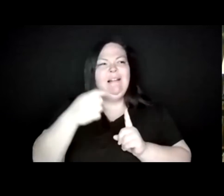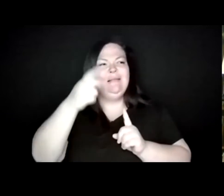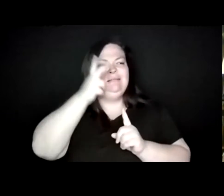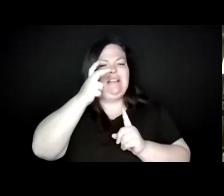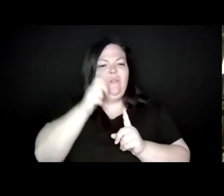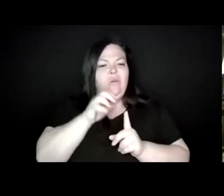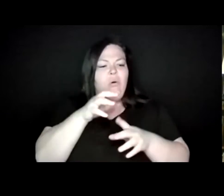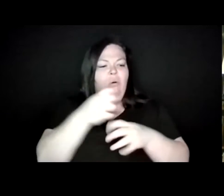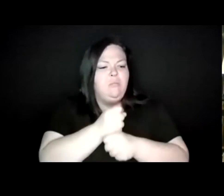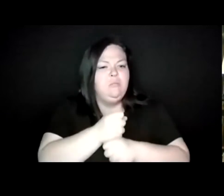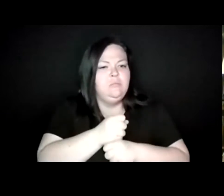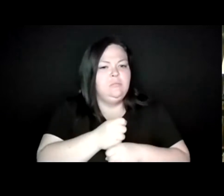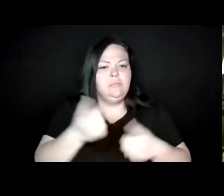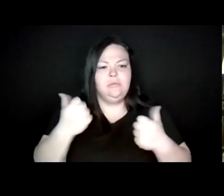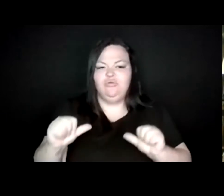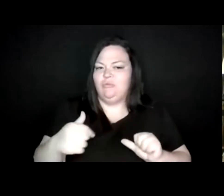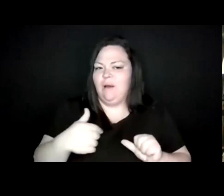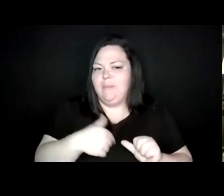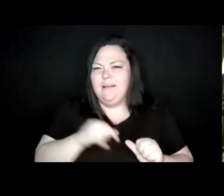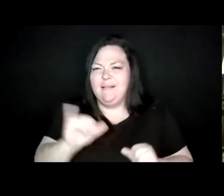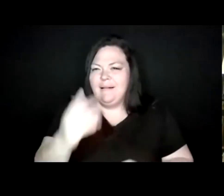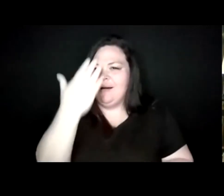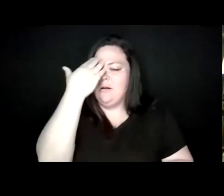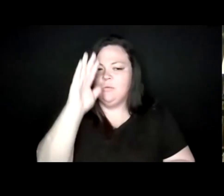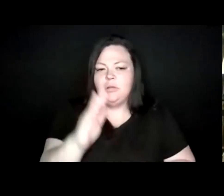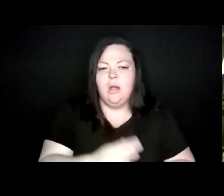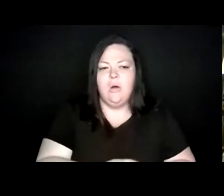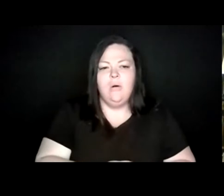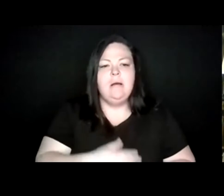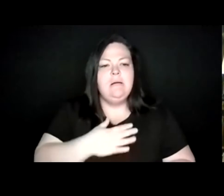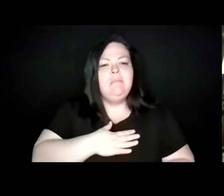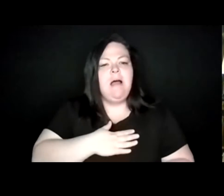Trying me like I don’t know. My hack ball gives answers:/